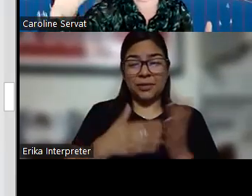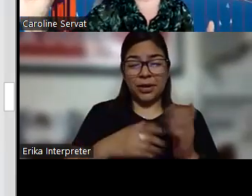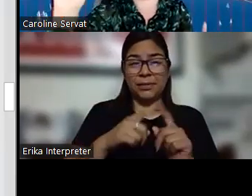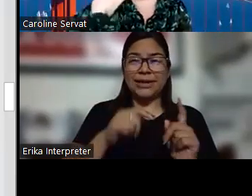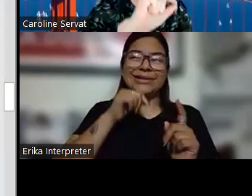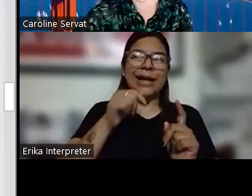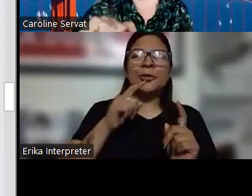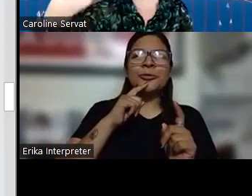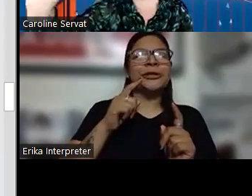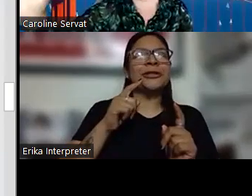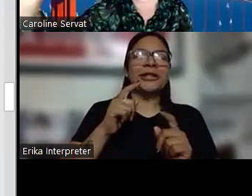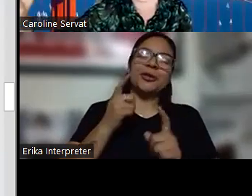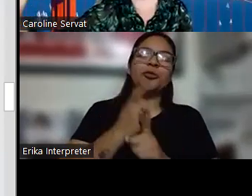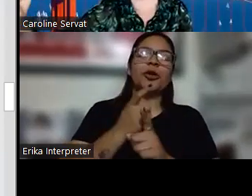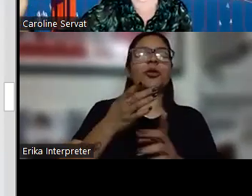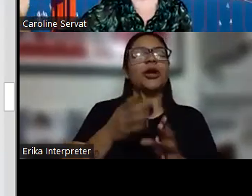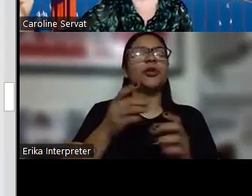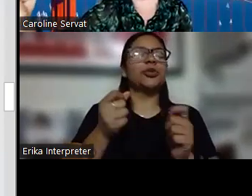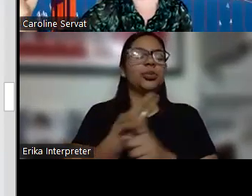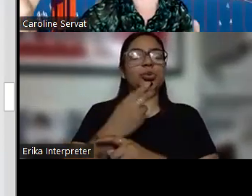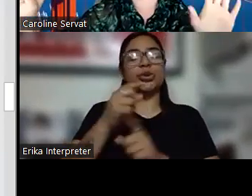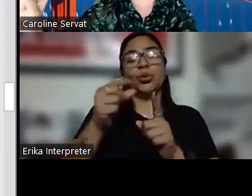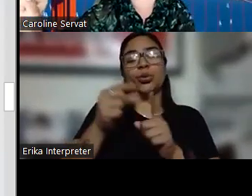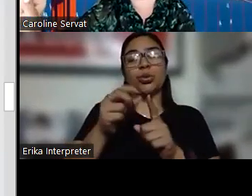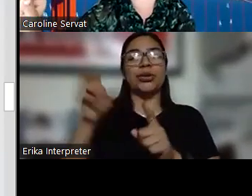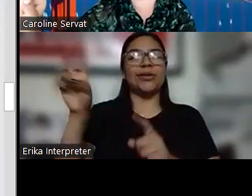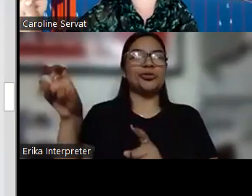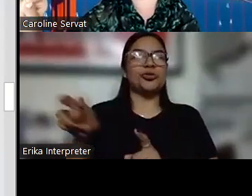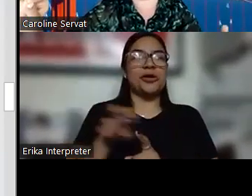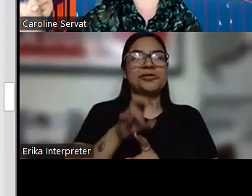over kind of the narrative there to how that's translating in these context so I think that's